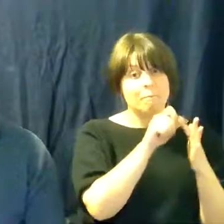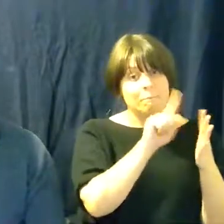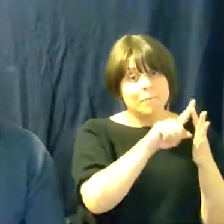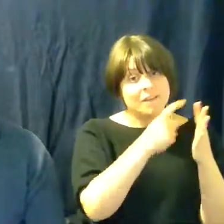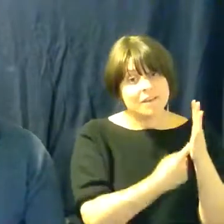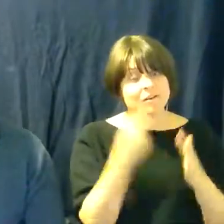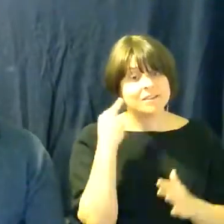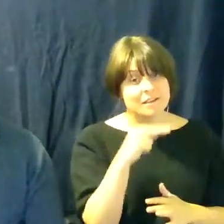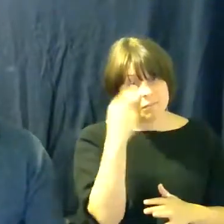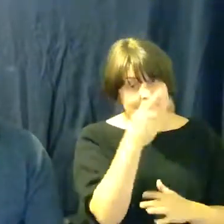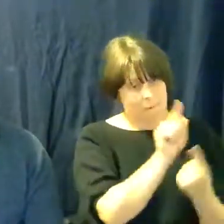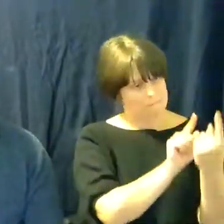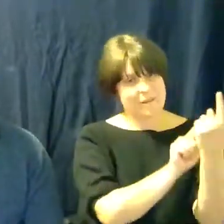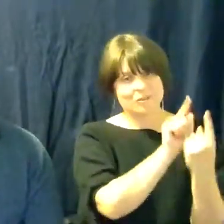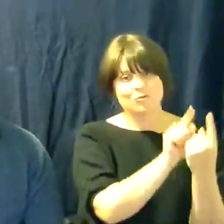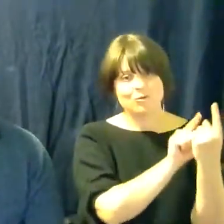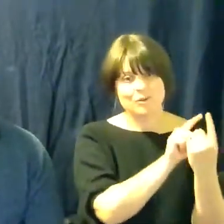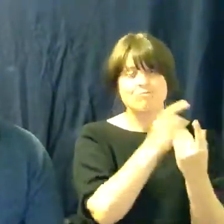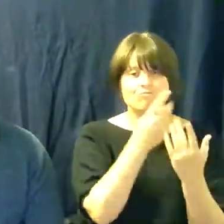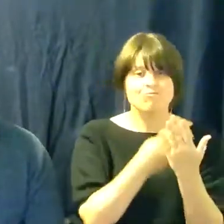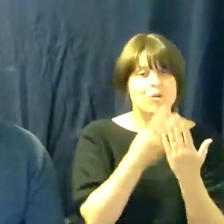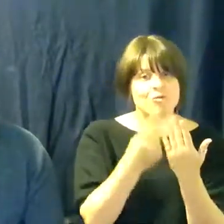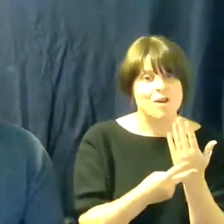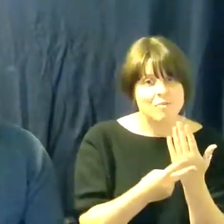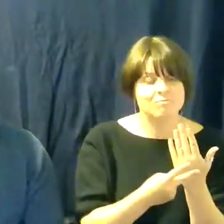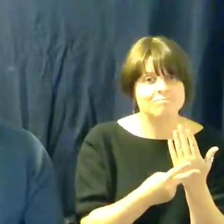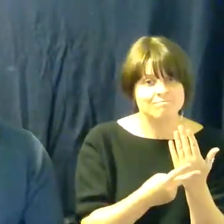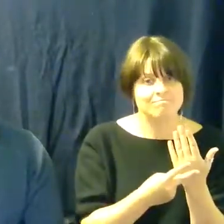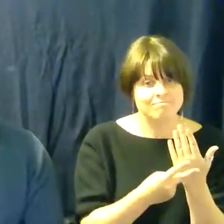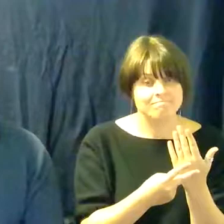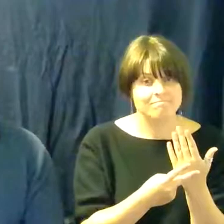Australia will both be working together to set up the very first